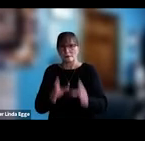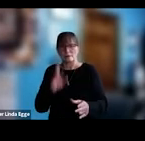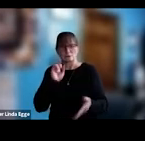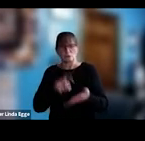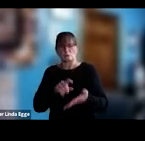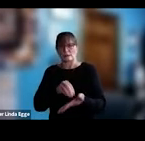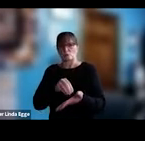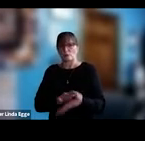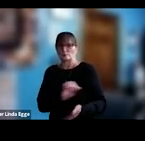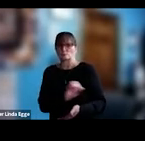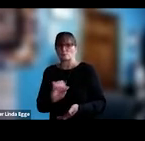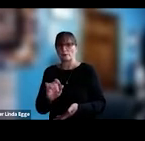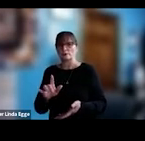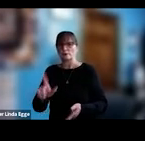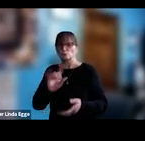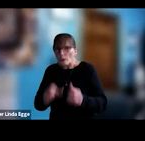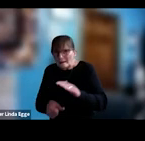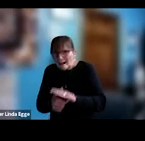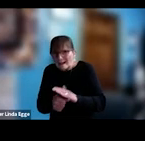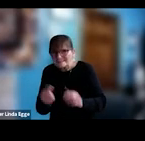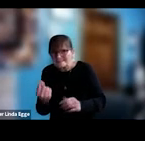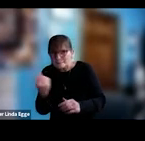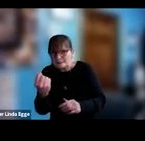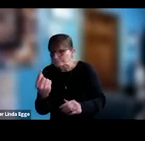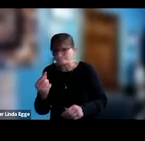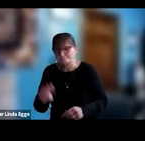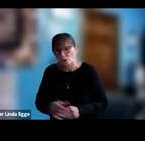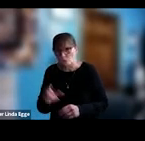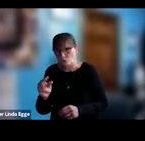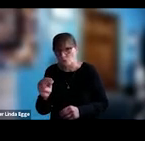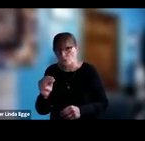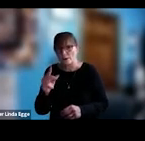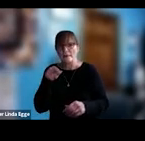So I'd never suggest trying to hide away from something, like this client very seriously